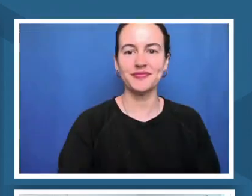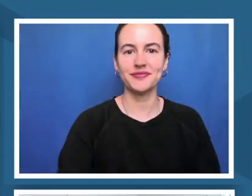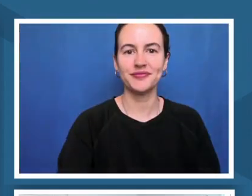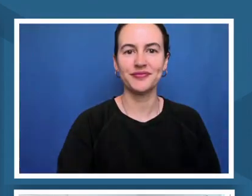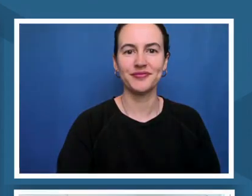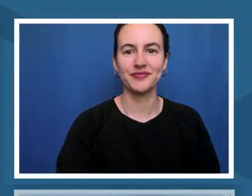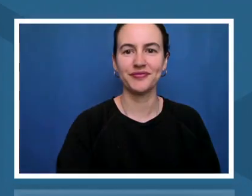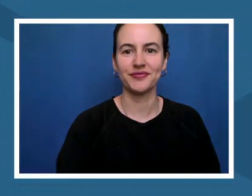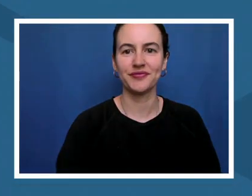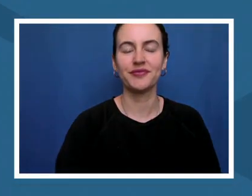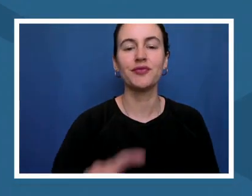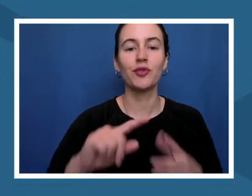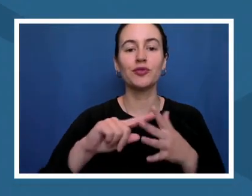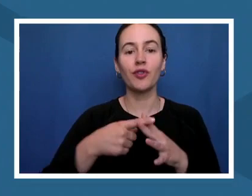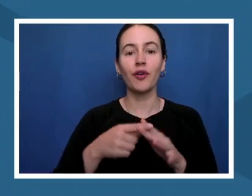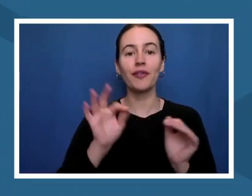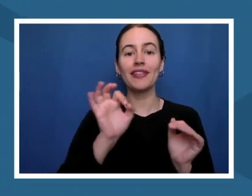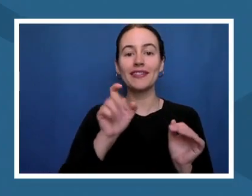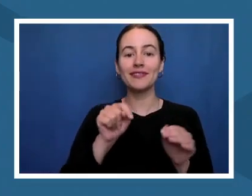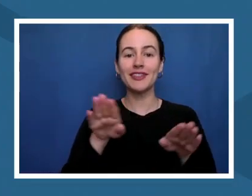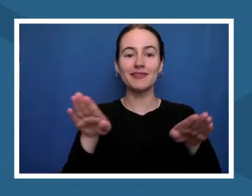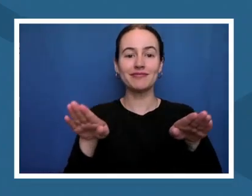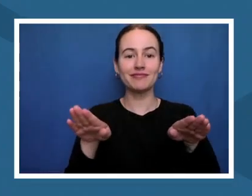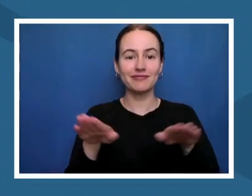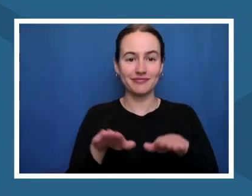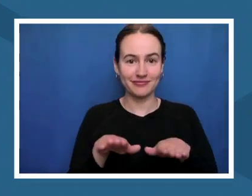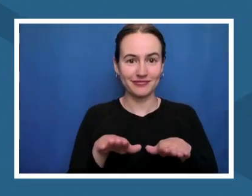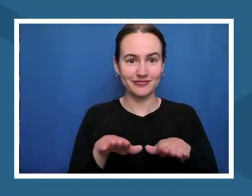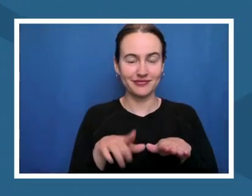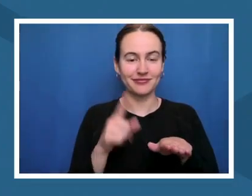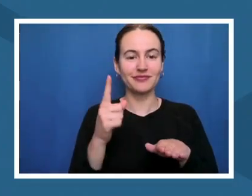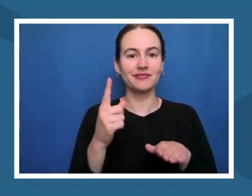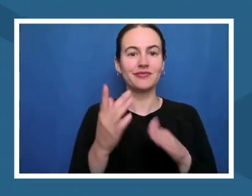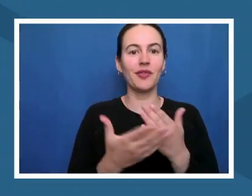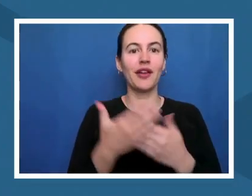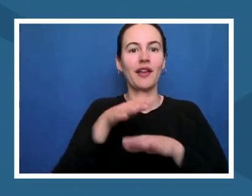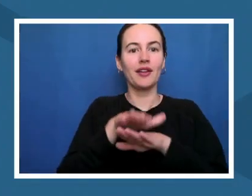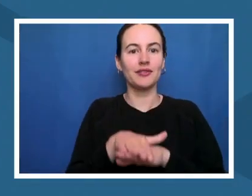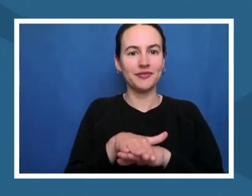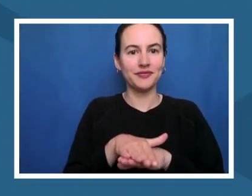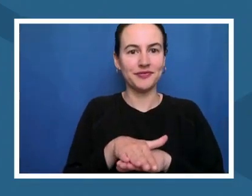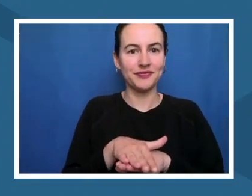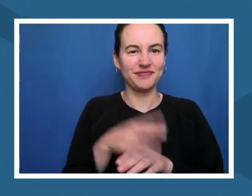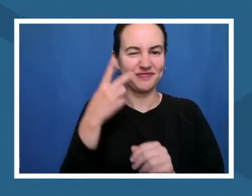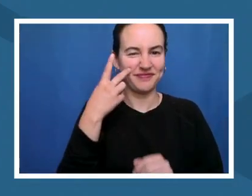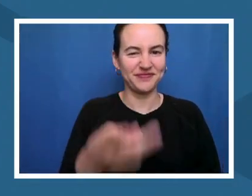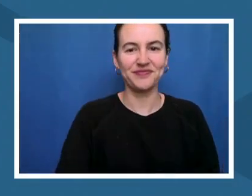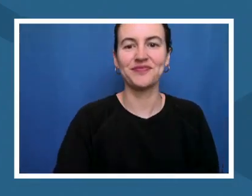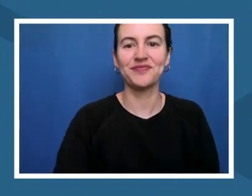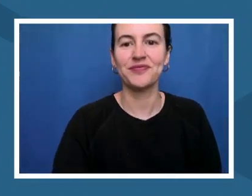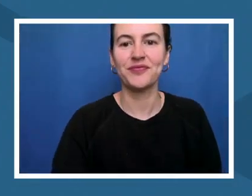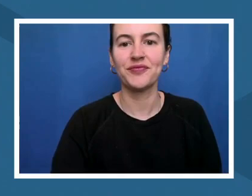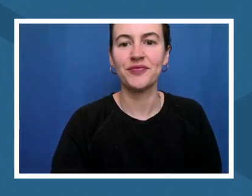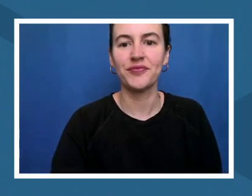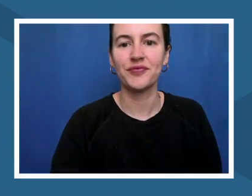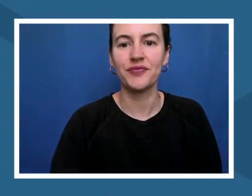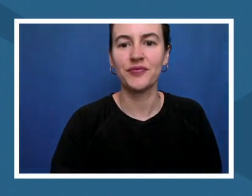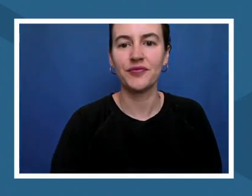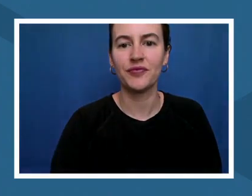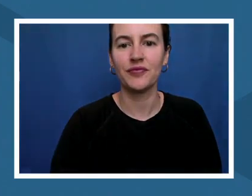together bringing one hand on top of the other and bringing our hand